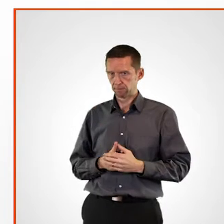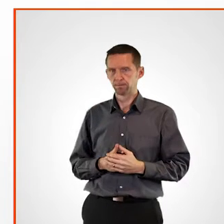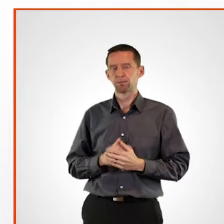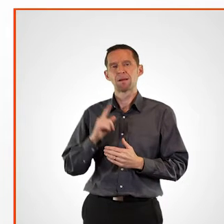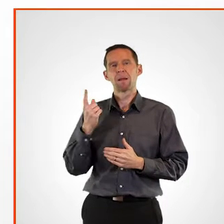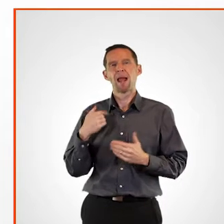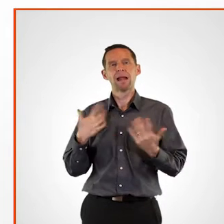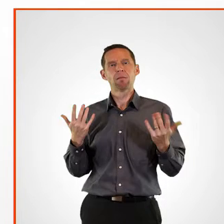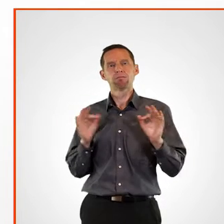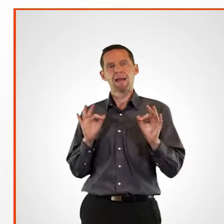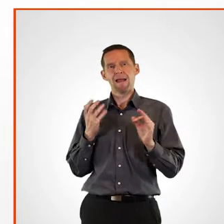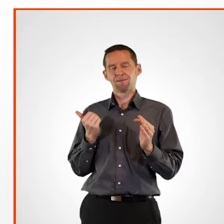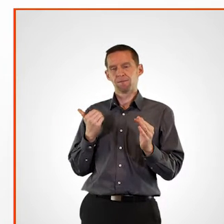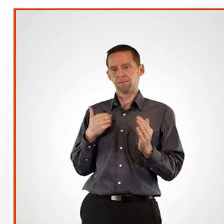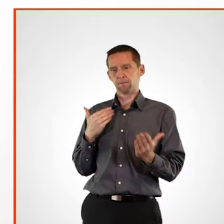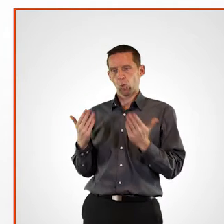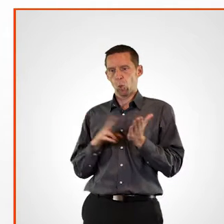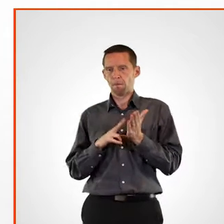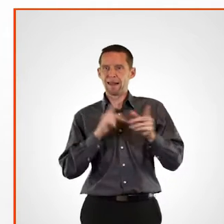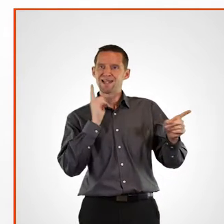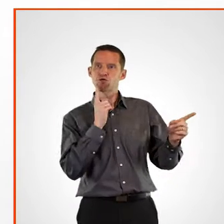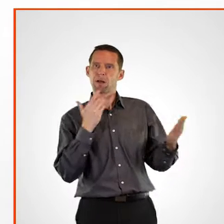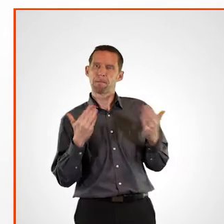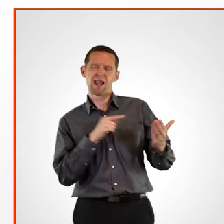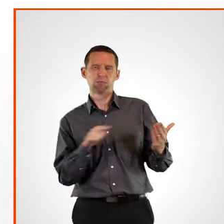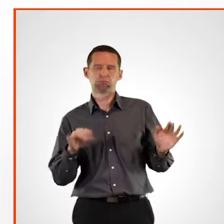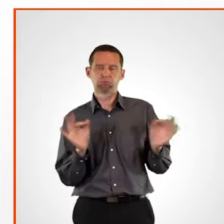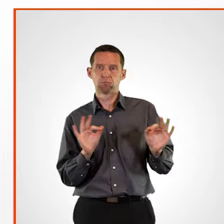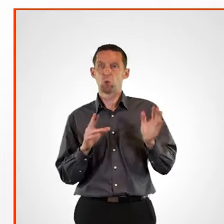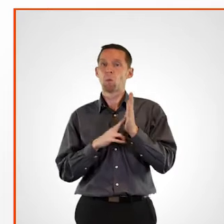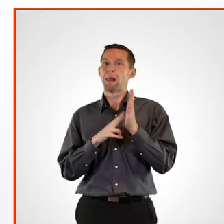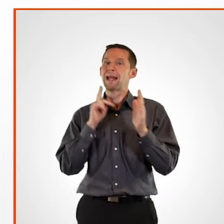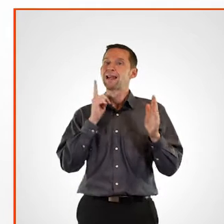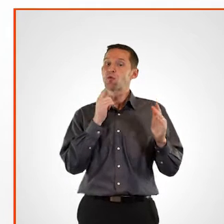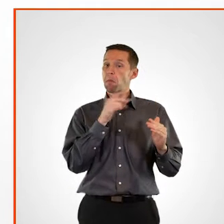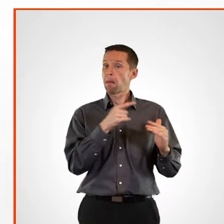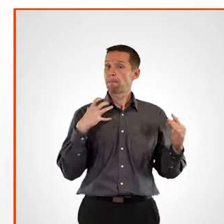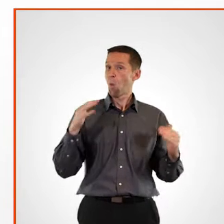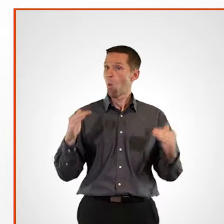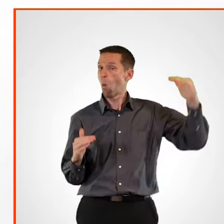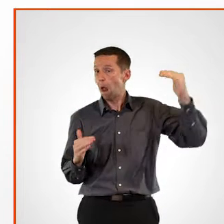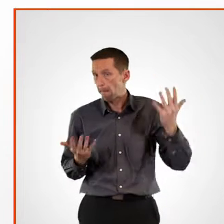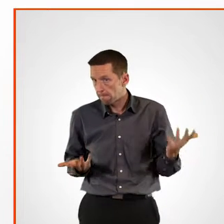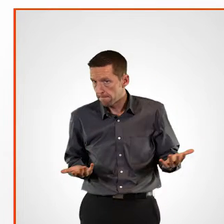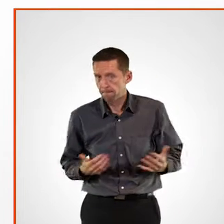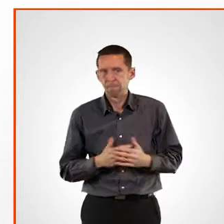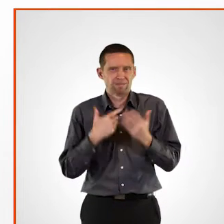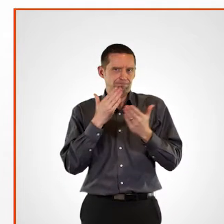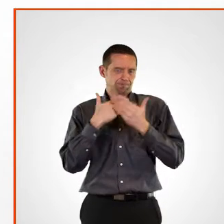Again, we didn't have a normal hearing comparison group here. Our normal hearing kids may have been higher.